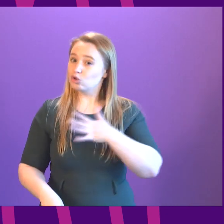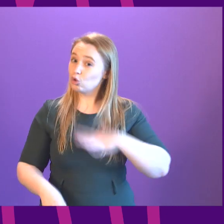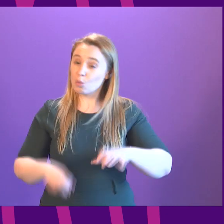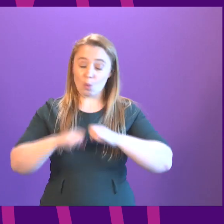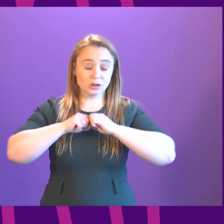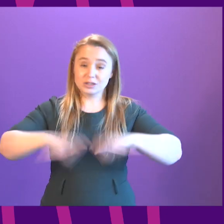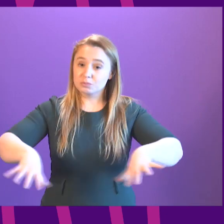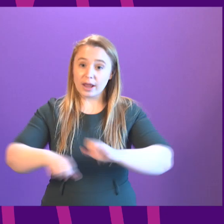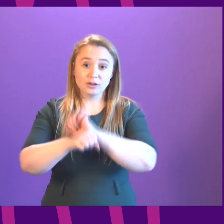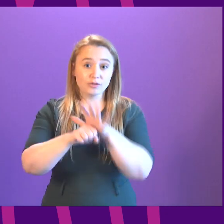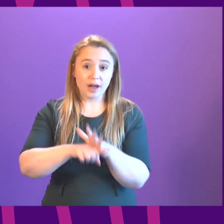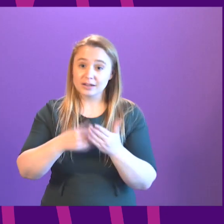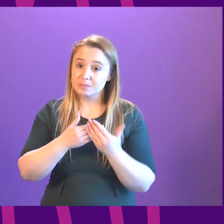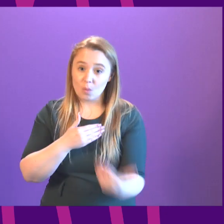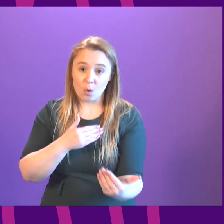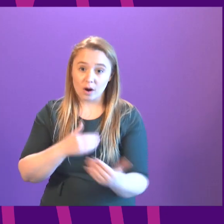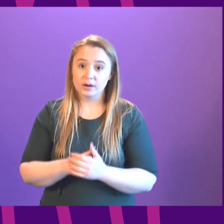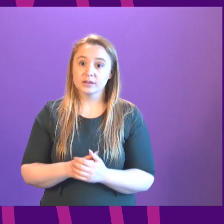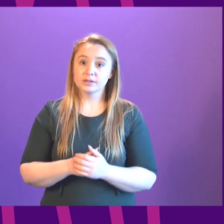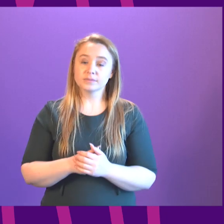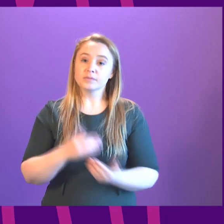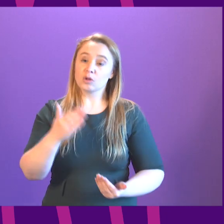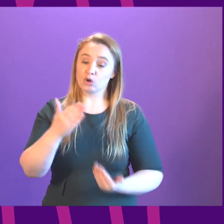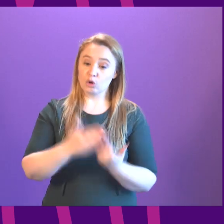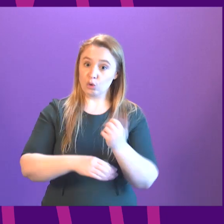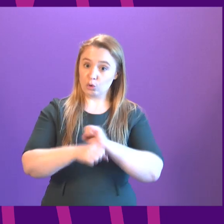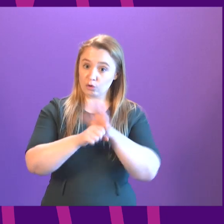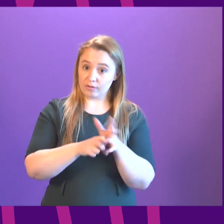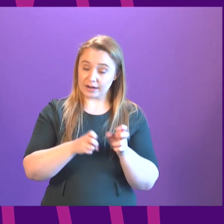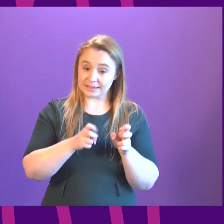that it already exists in Scotland, and we have to suppress it here, but we think that